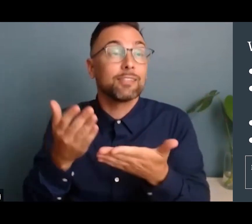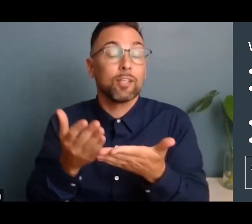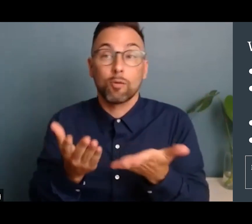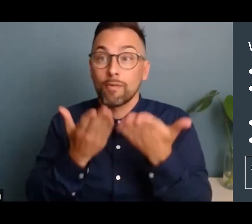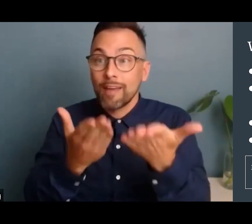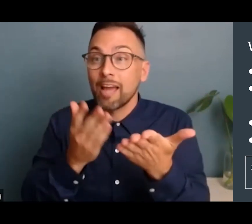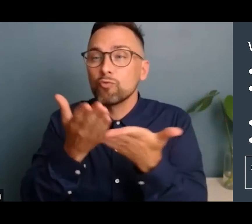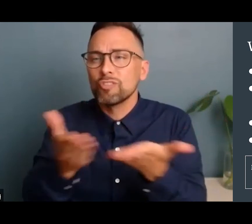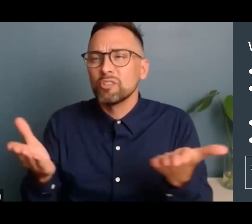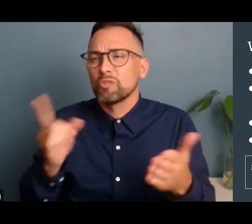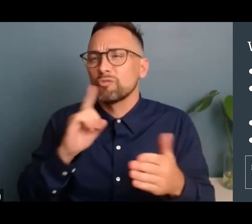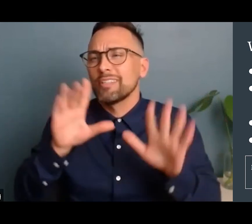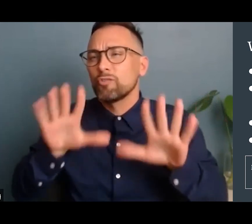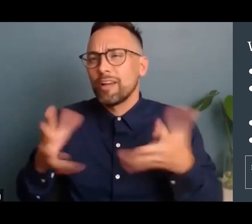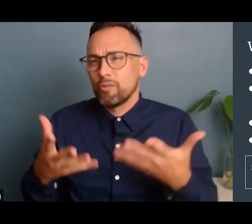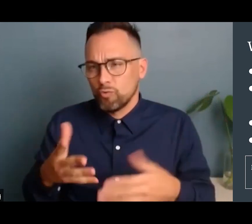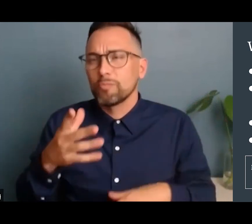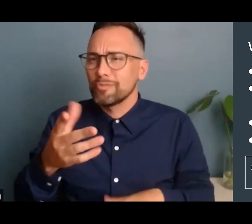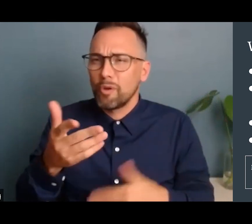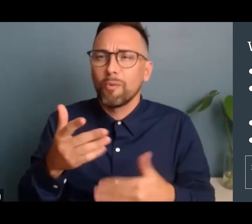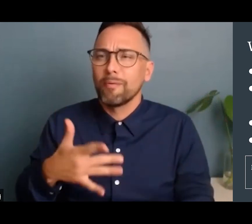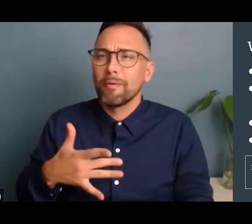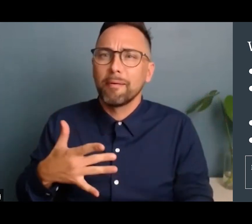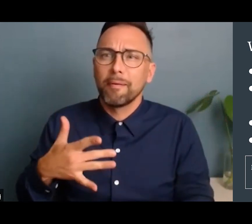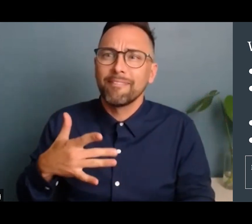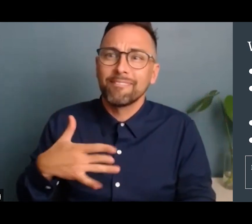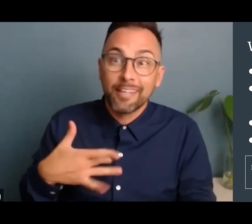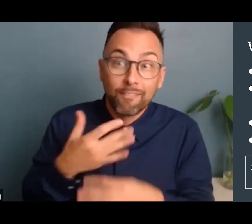It provides a lot of ideas and resources. It's a great group of folks.